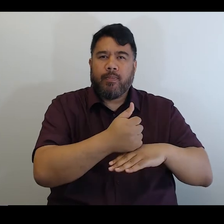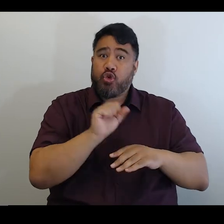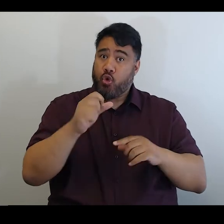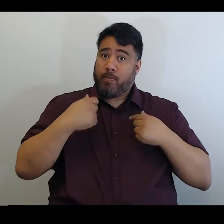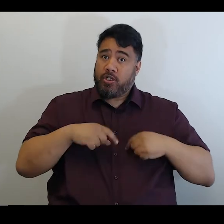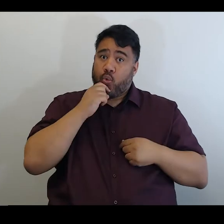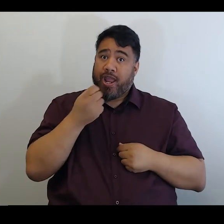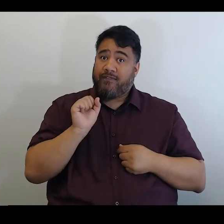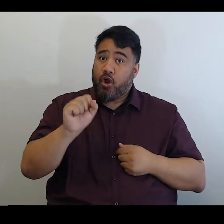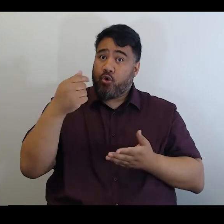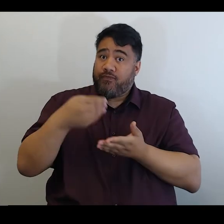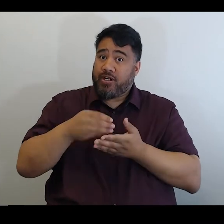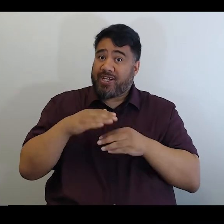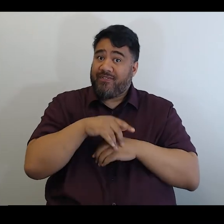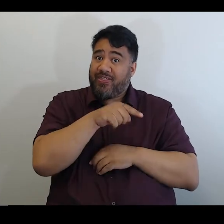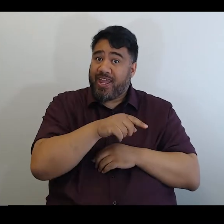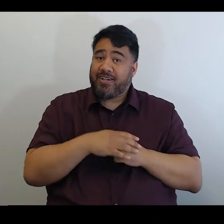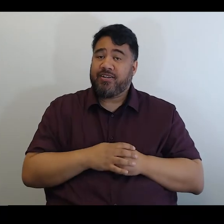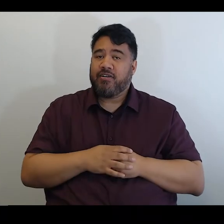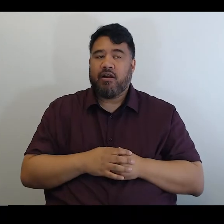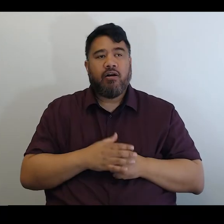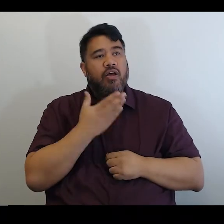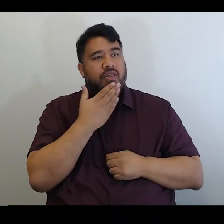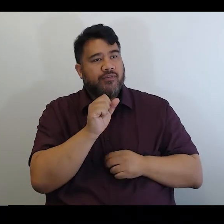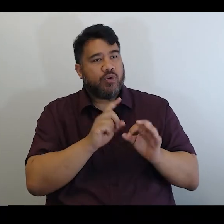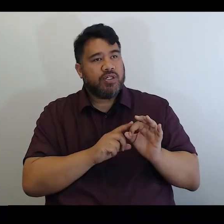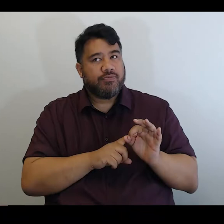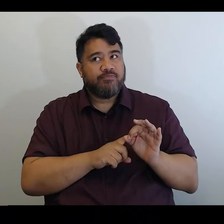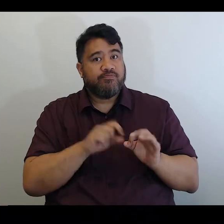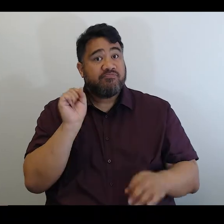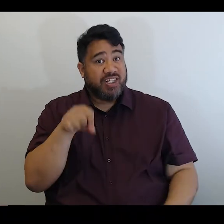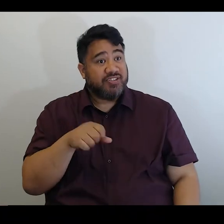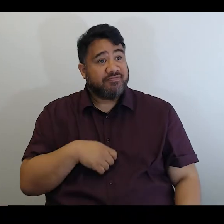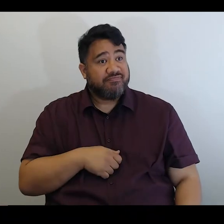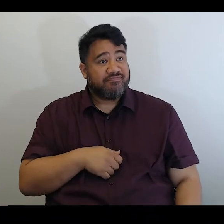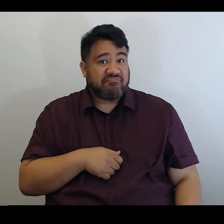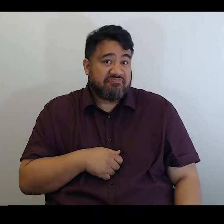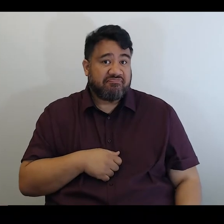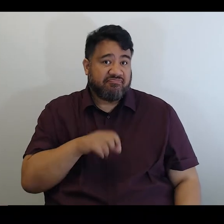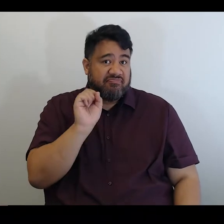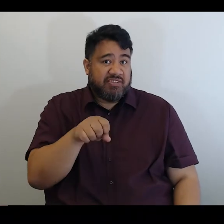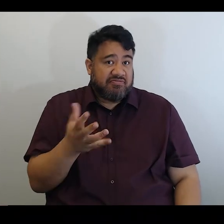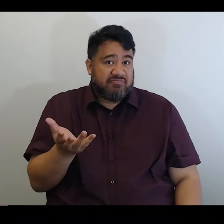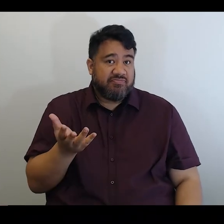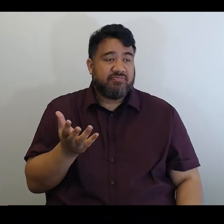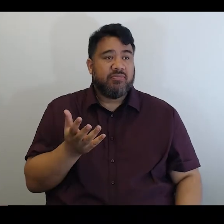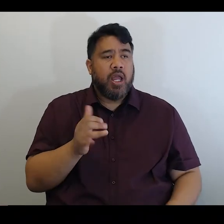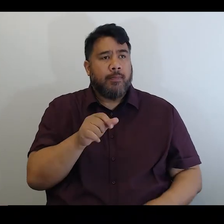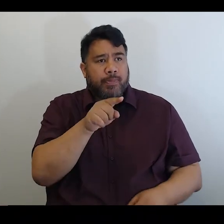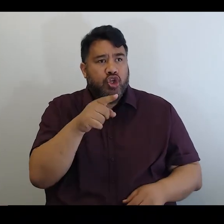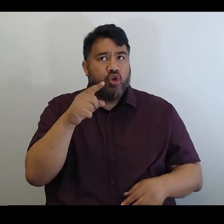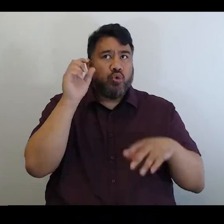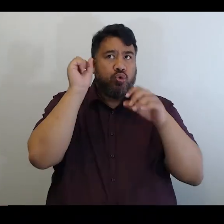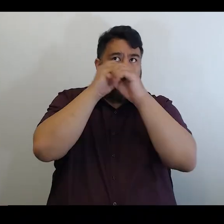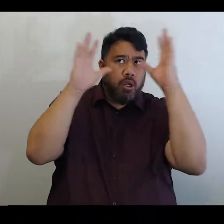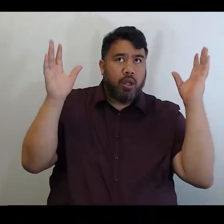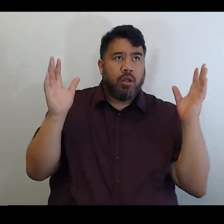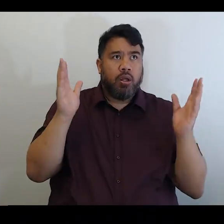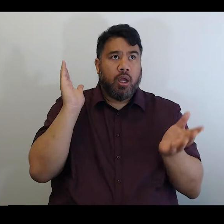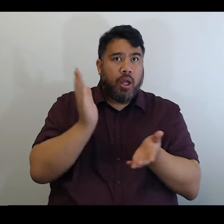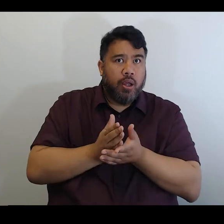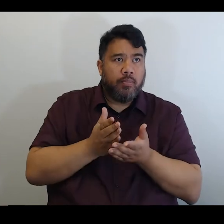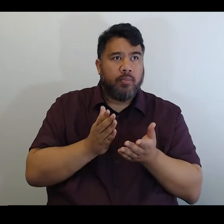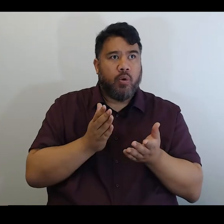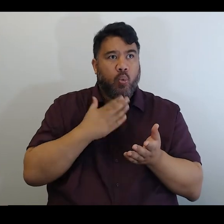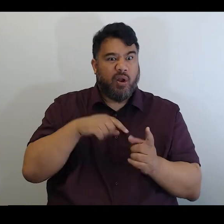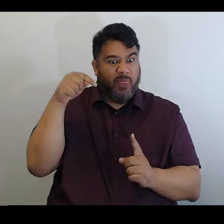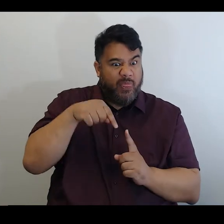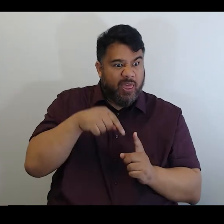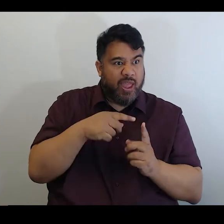Thanks for that question. The short answer is yes, and I don't know if that question had specific programs and things in mind because I can't see the question, but absolutely